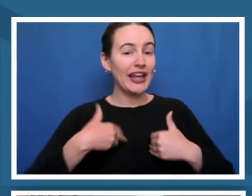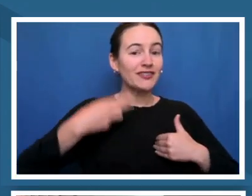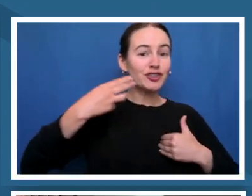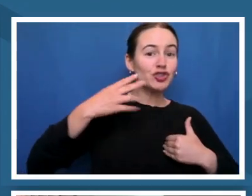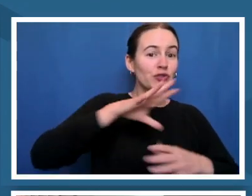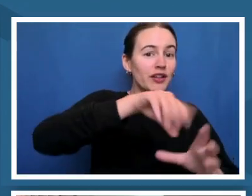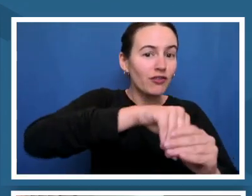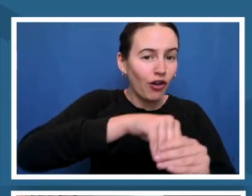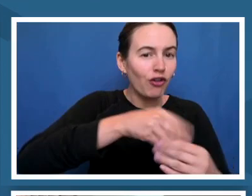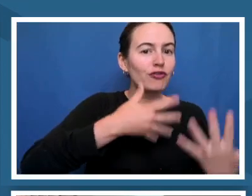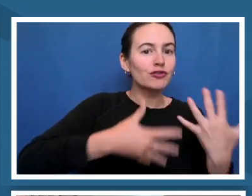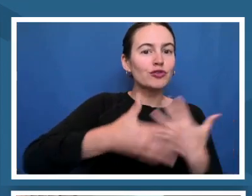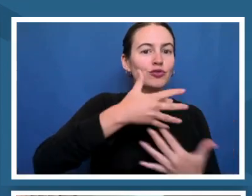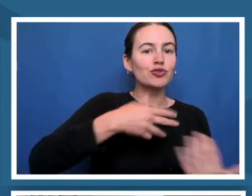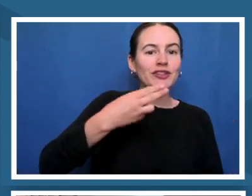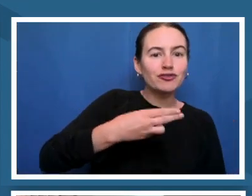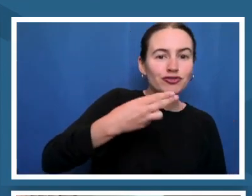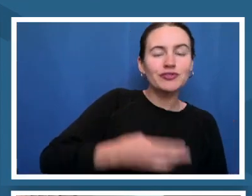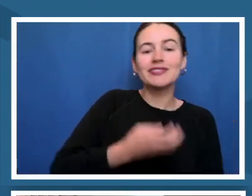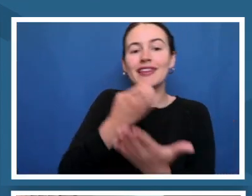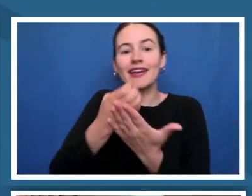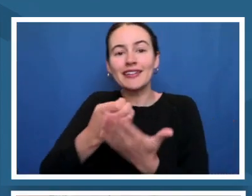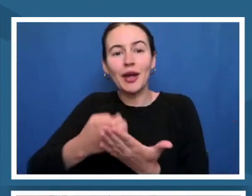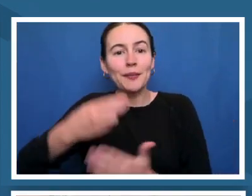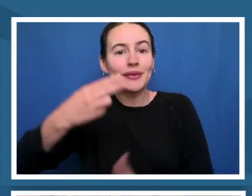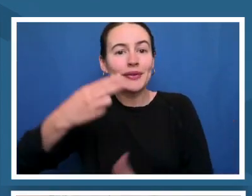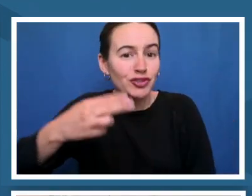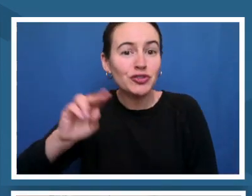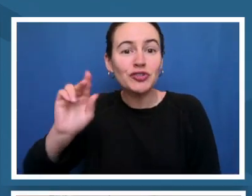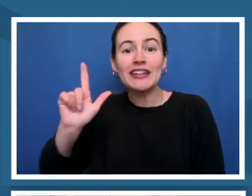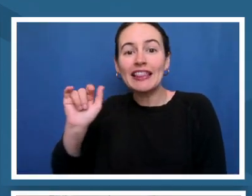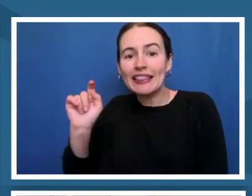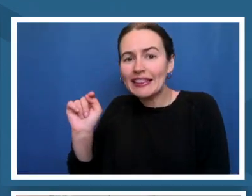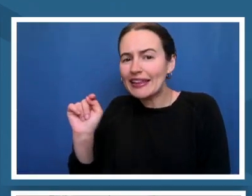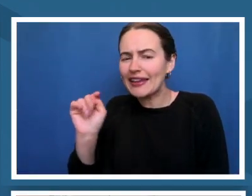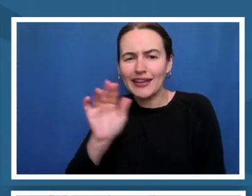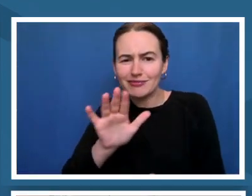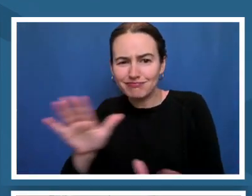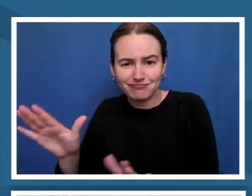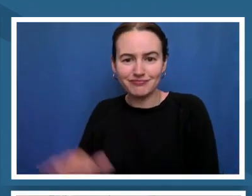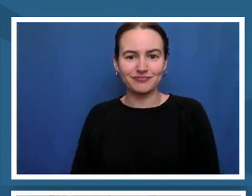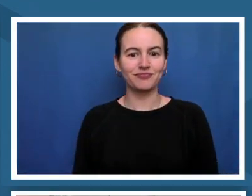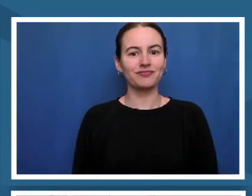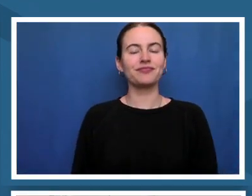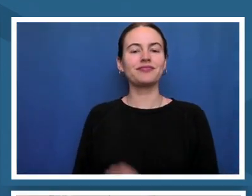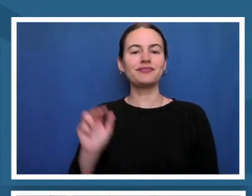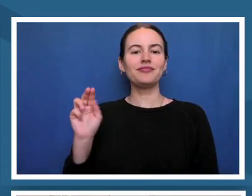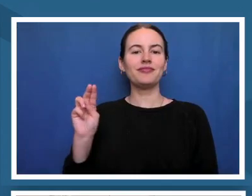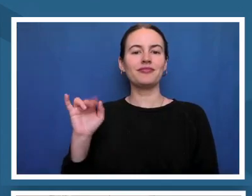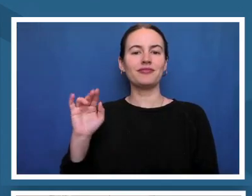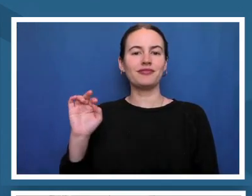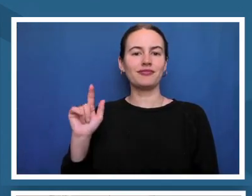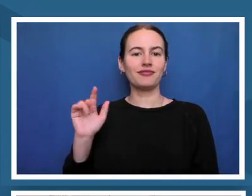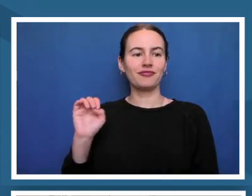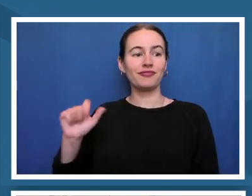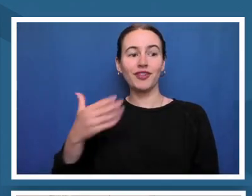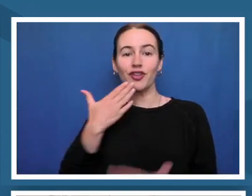literature etc go for it yeah and then i also just show another great example of